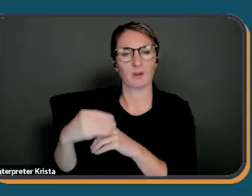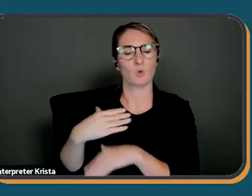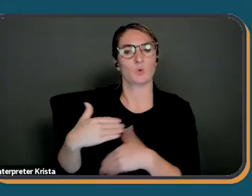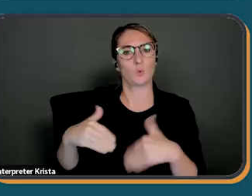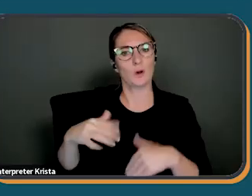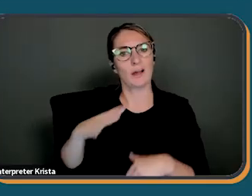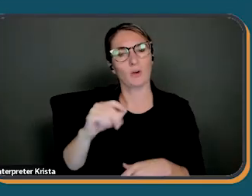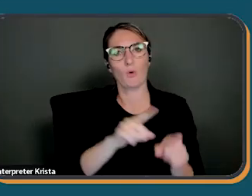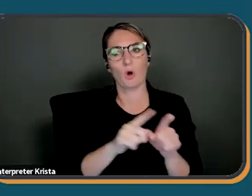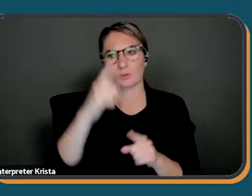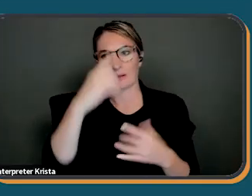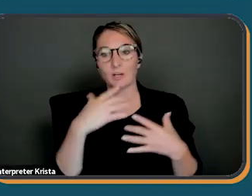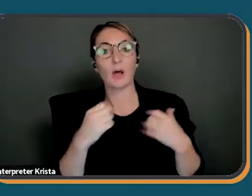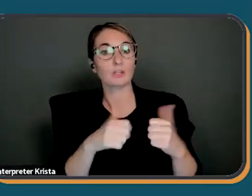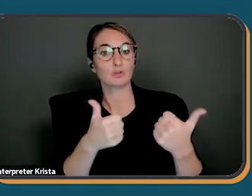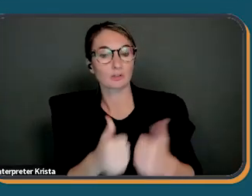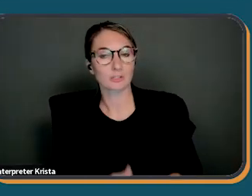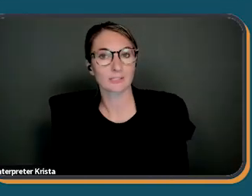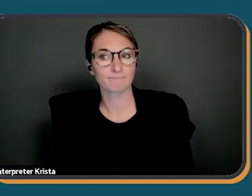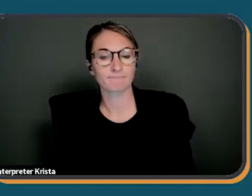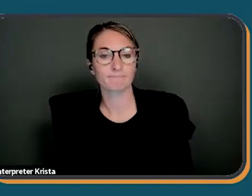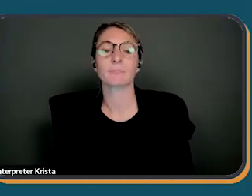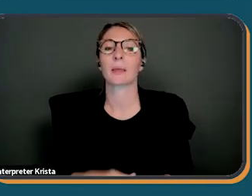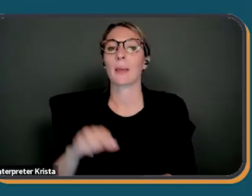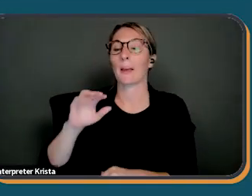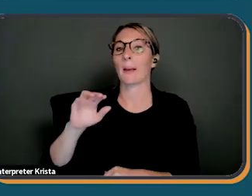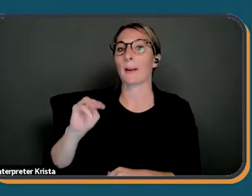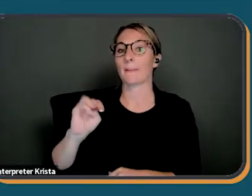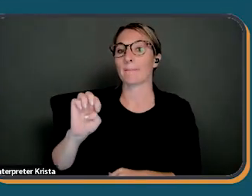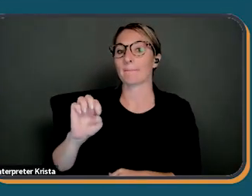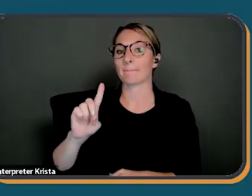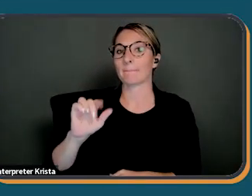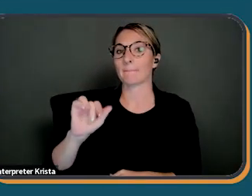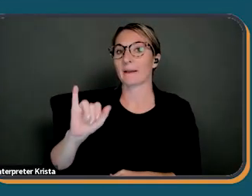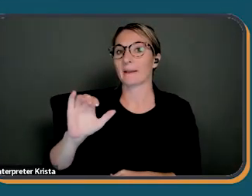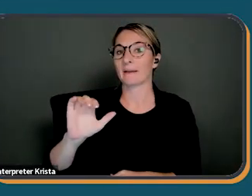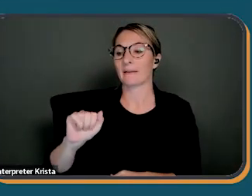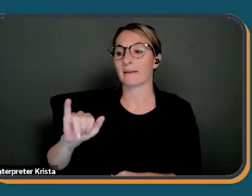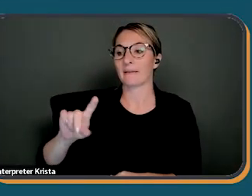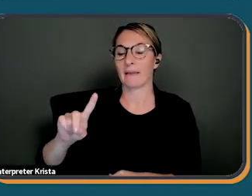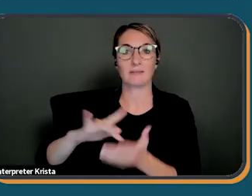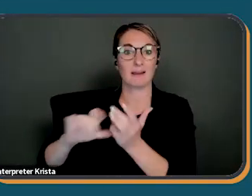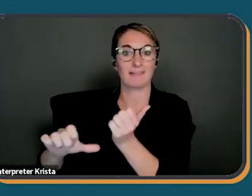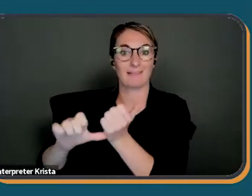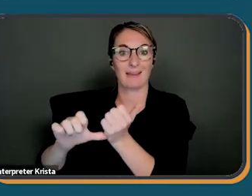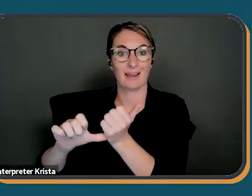I currently have Medicaid medical insurance,